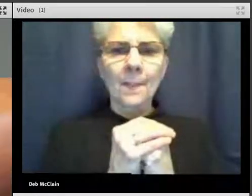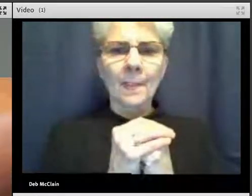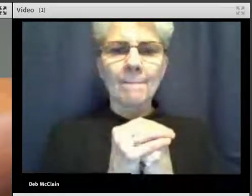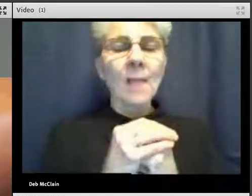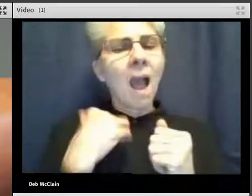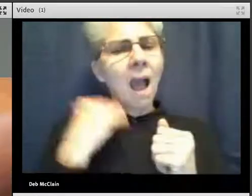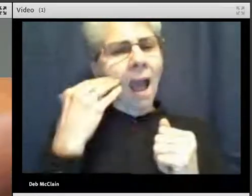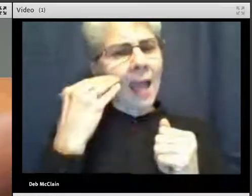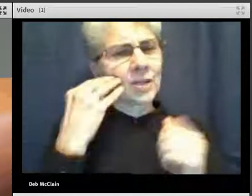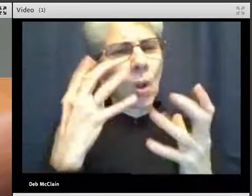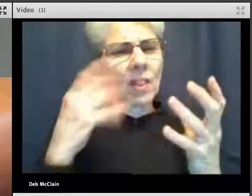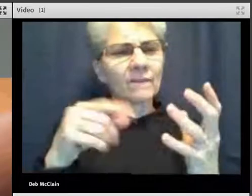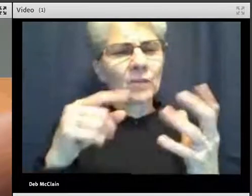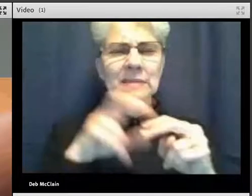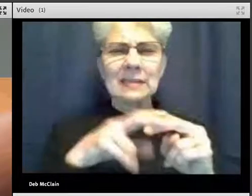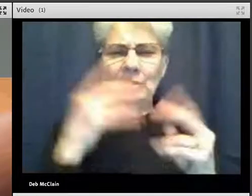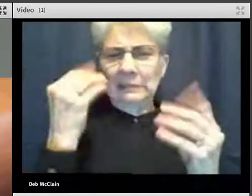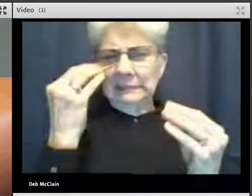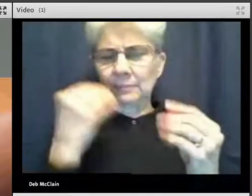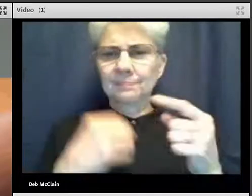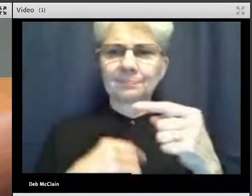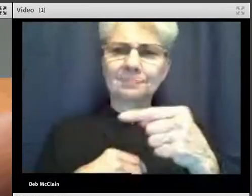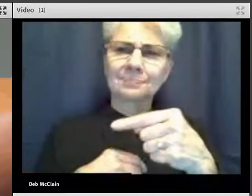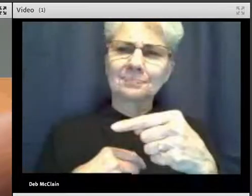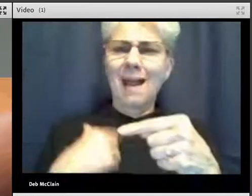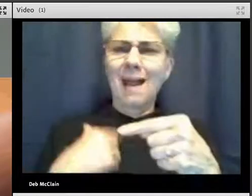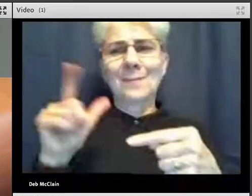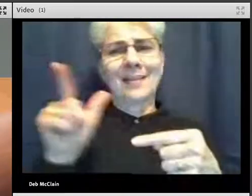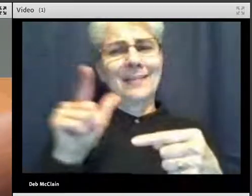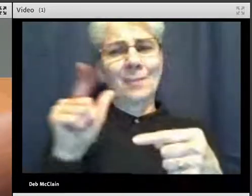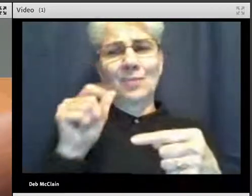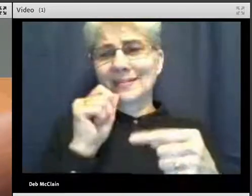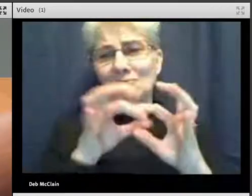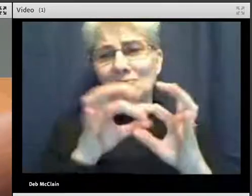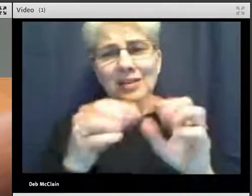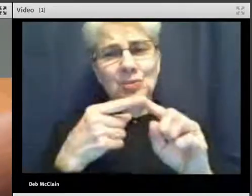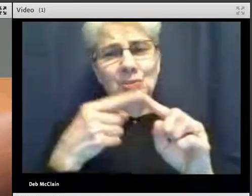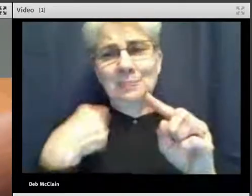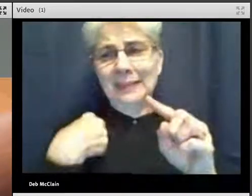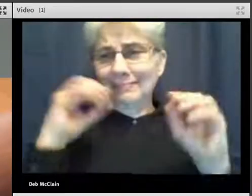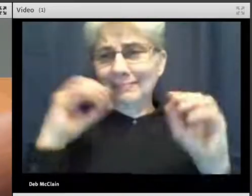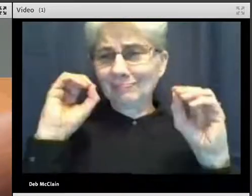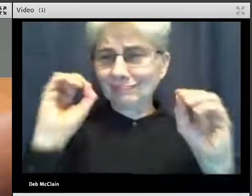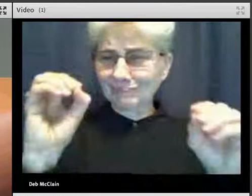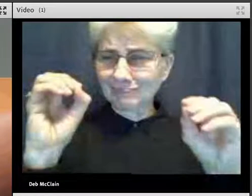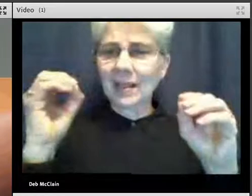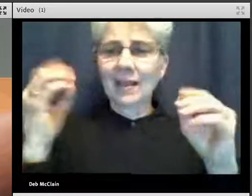So, I know a lot of you are sitting here thinking "I'm a library. This is not relevant to me at all."